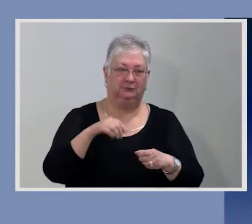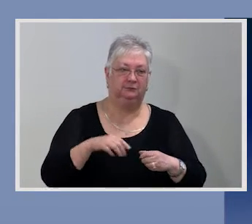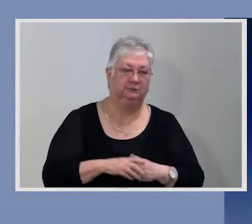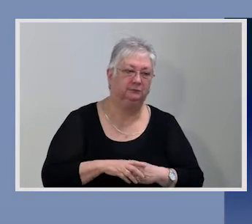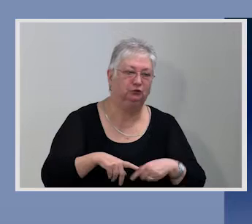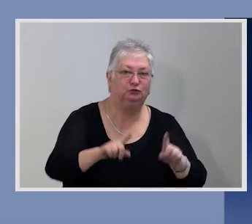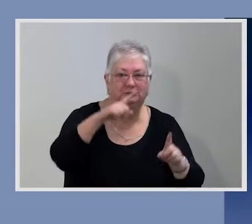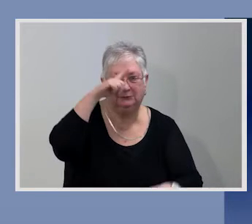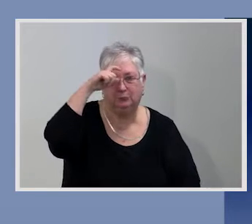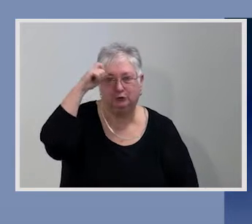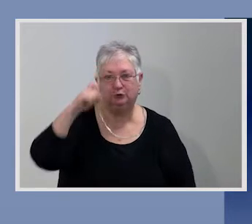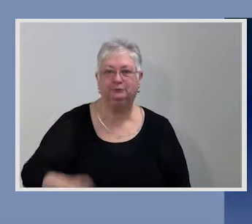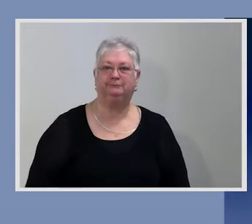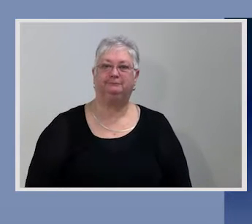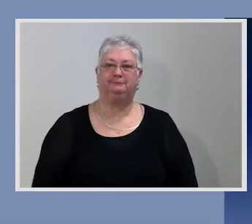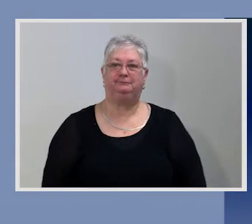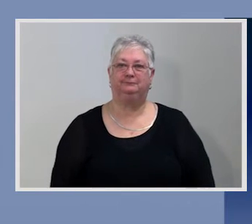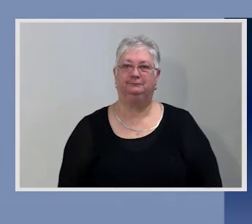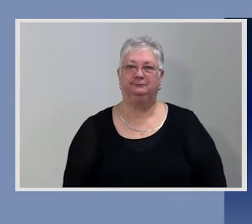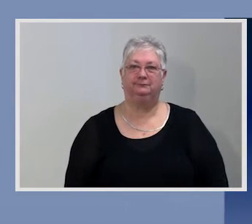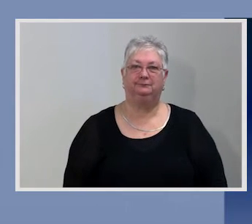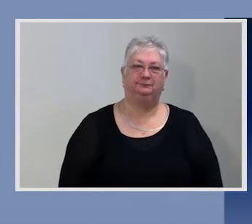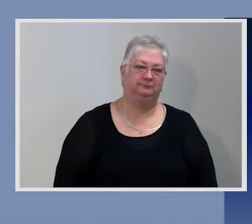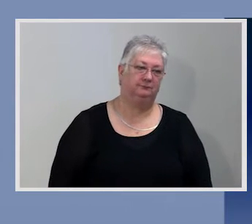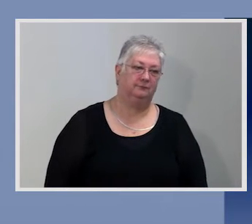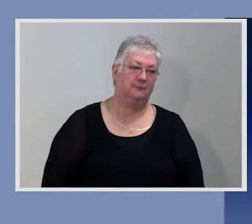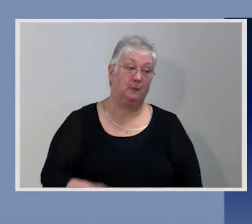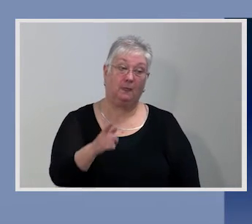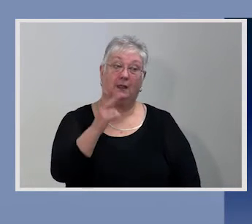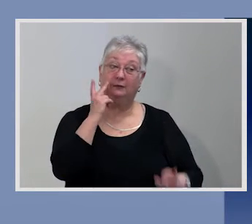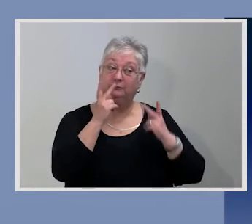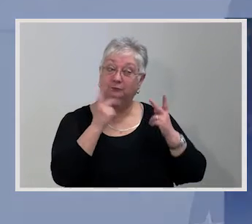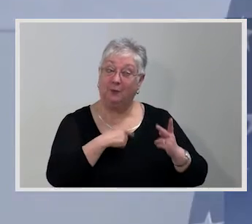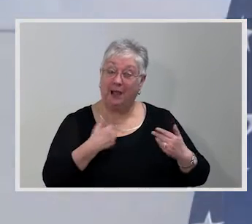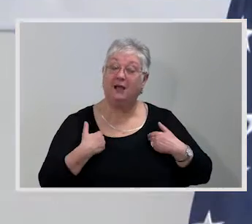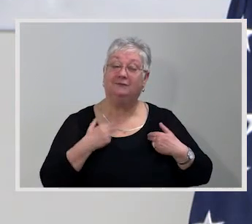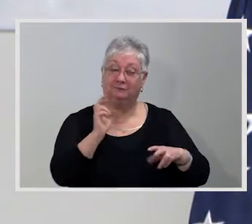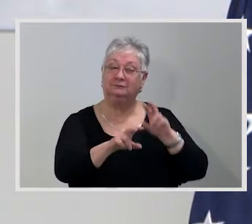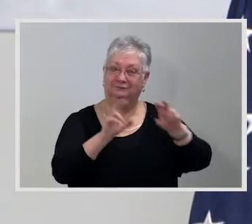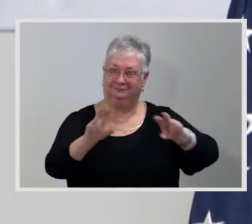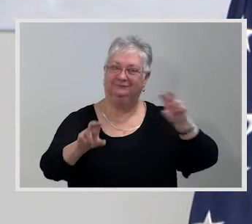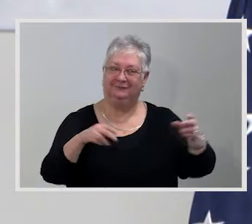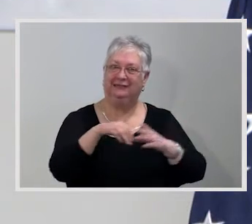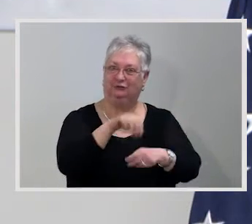AREA OF JOBS AND OPPORTUNITY. GOVERNMENT OPERATIONS, SO THIS